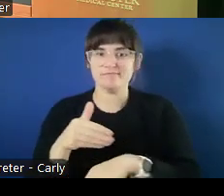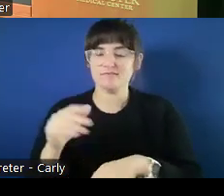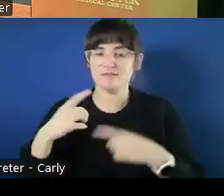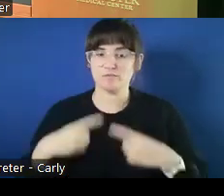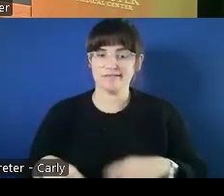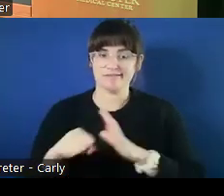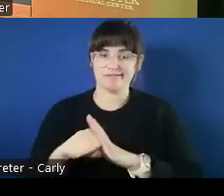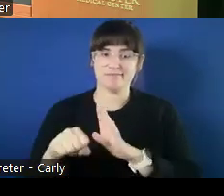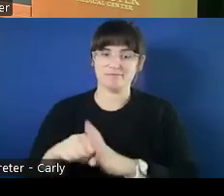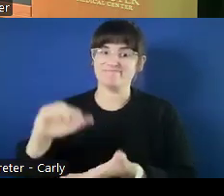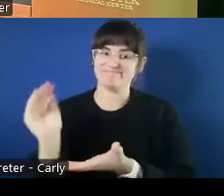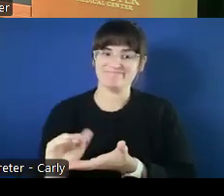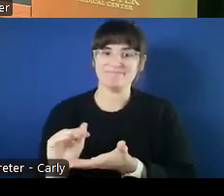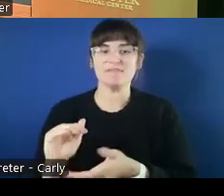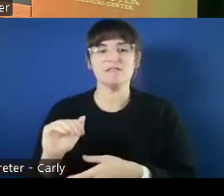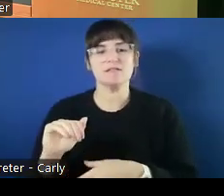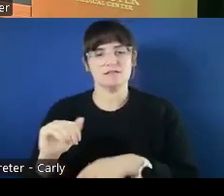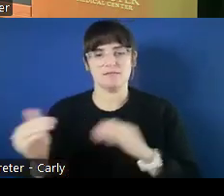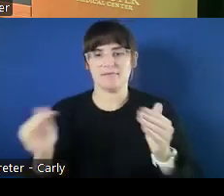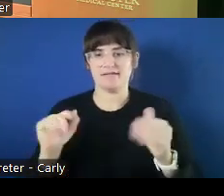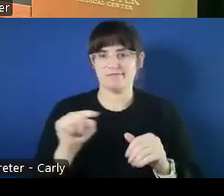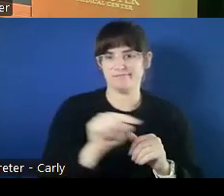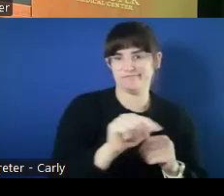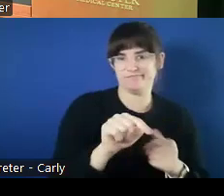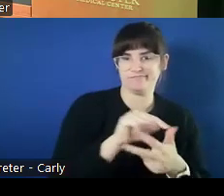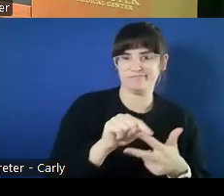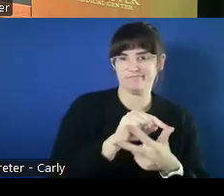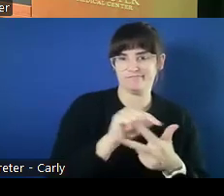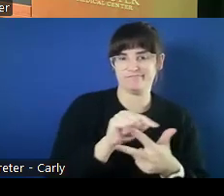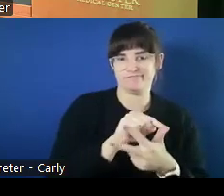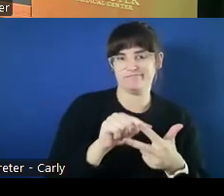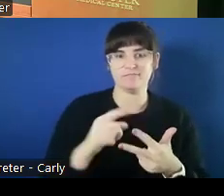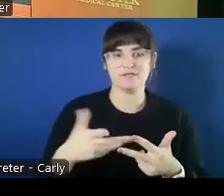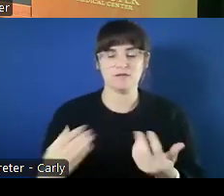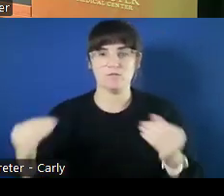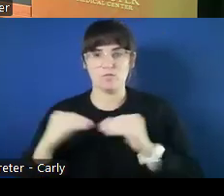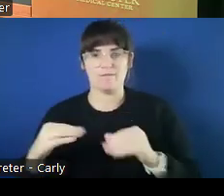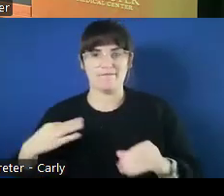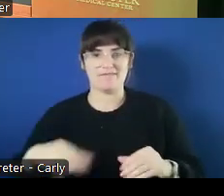and you can see that it was like substantially more beneficial than usual care with a with a